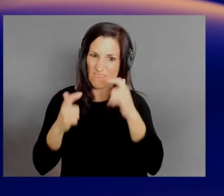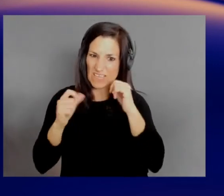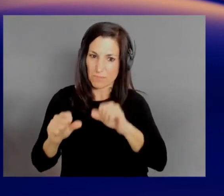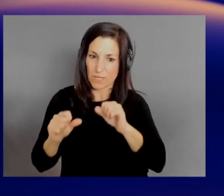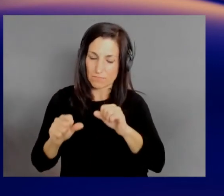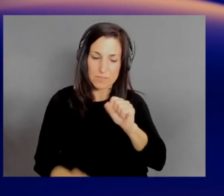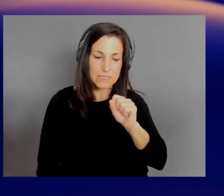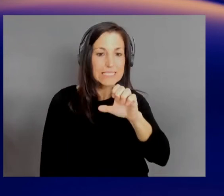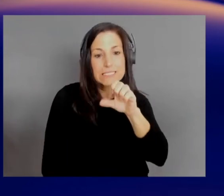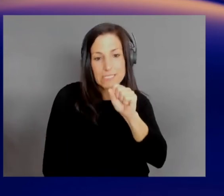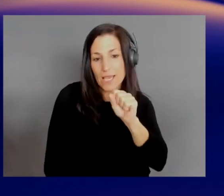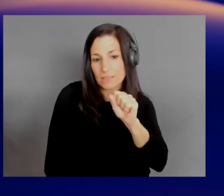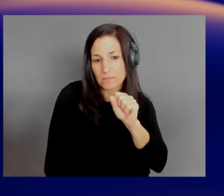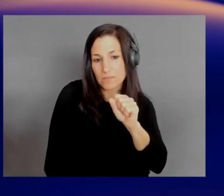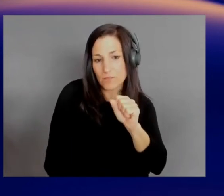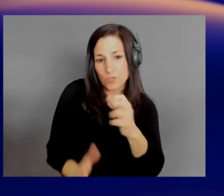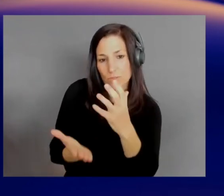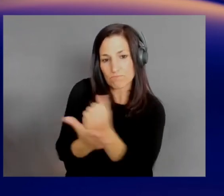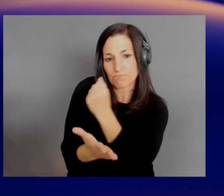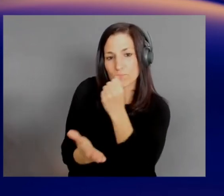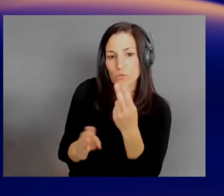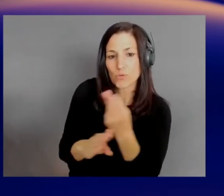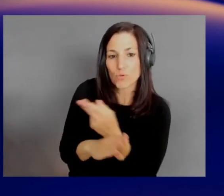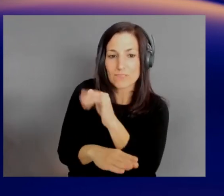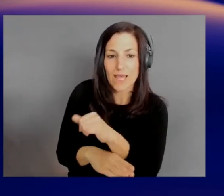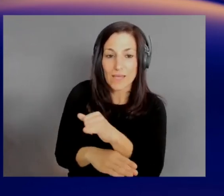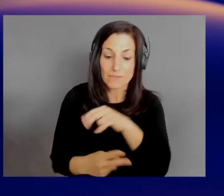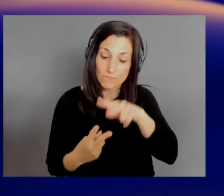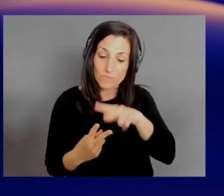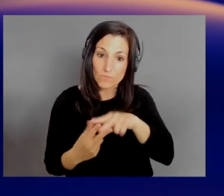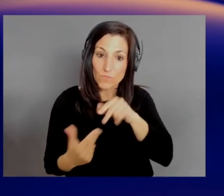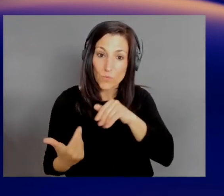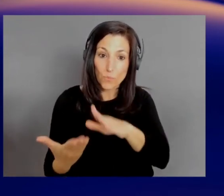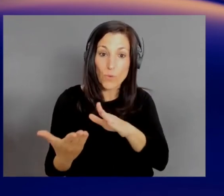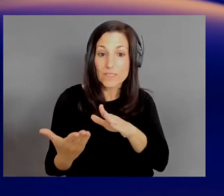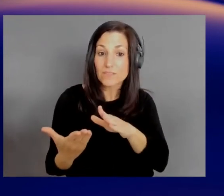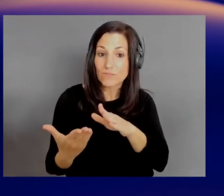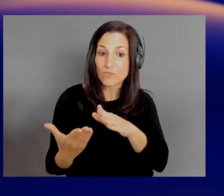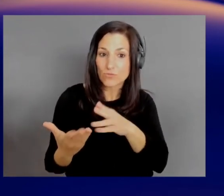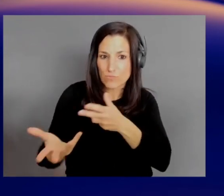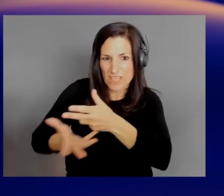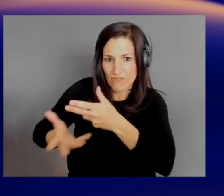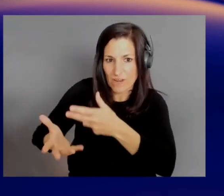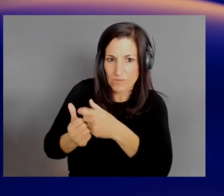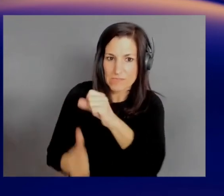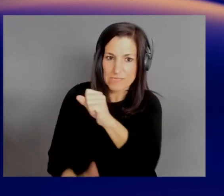And there's two primary ways to interact with SES. So you can make an API call to send an email,